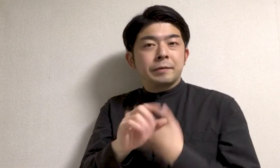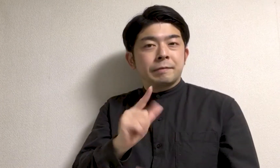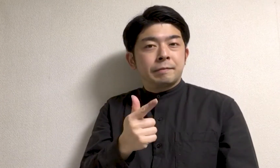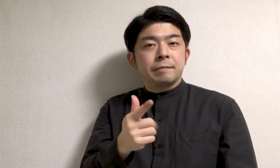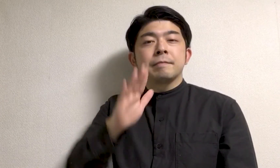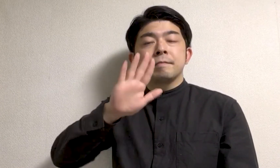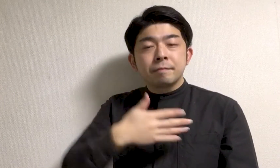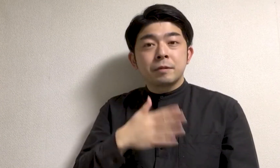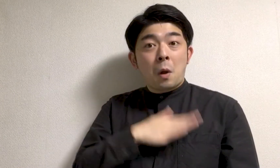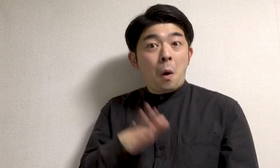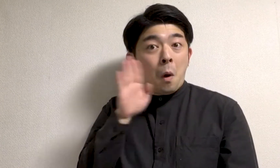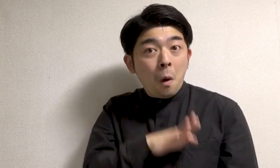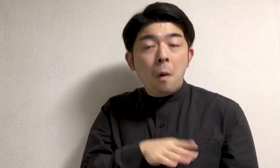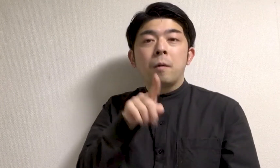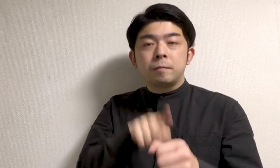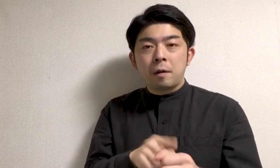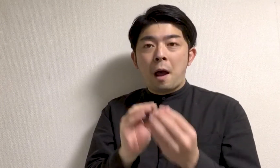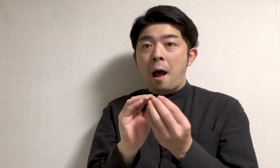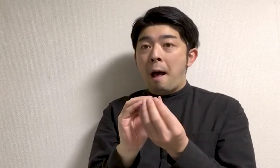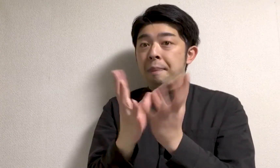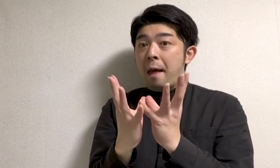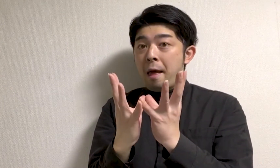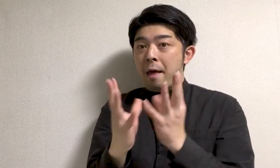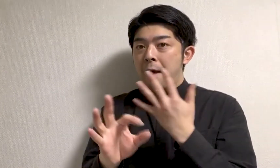but for clarity, we can explain this with the example of a flower.